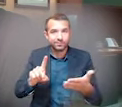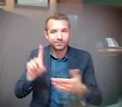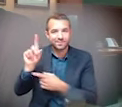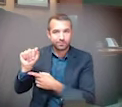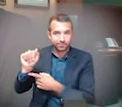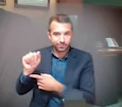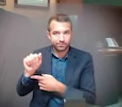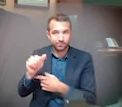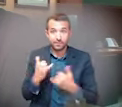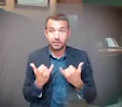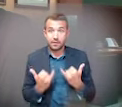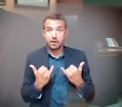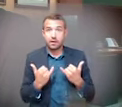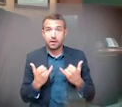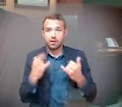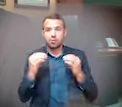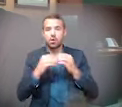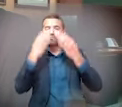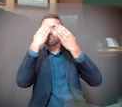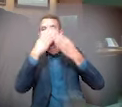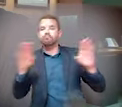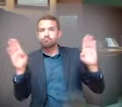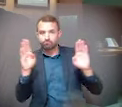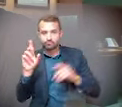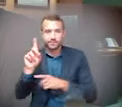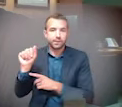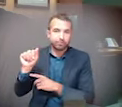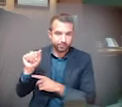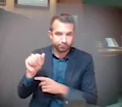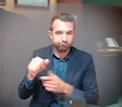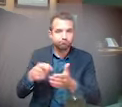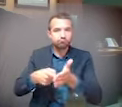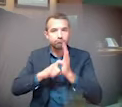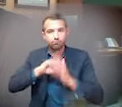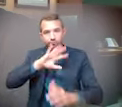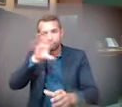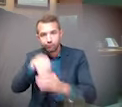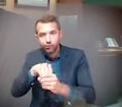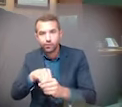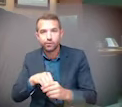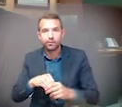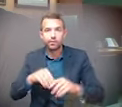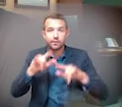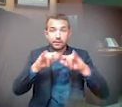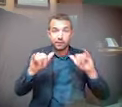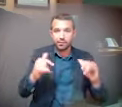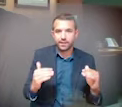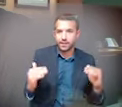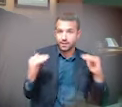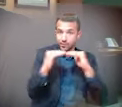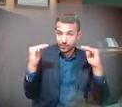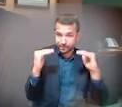the corporate entities are recognizing that disabilities should be included in the discussions around diversity, equity, and inclusion.